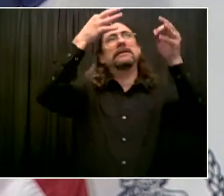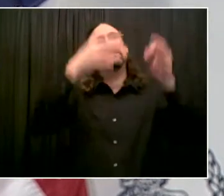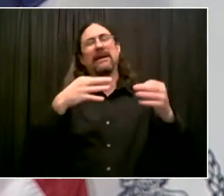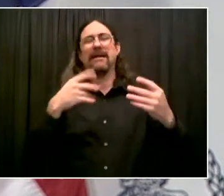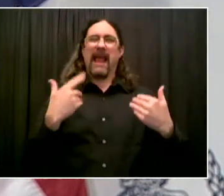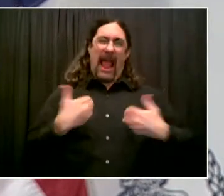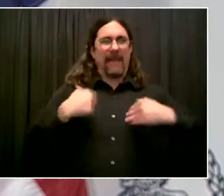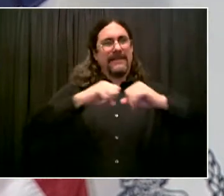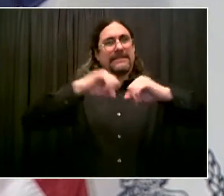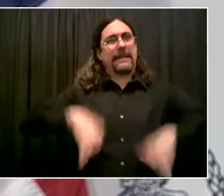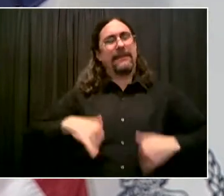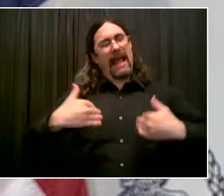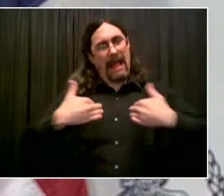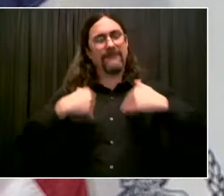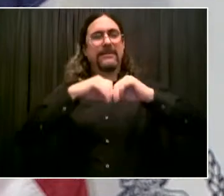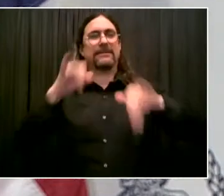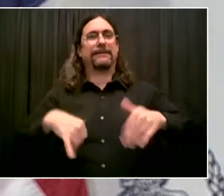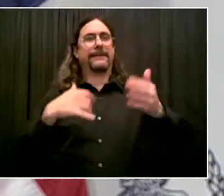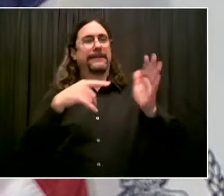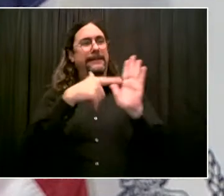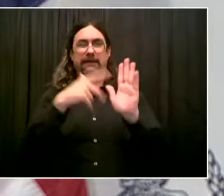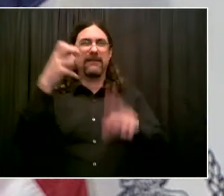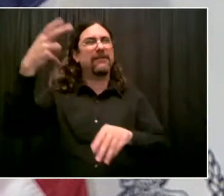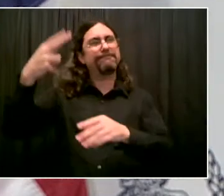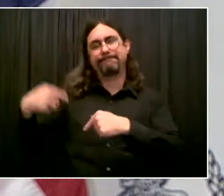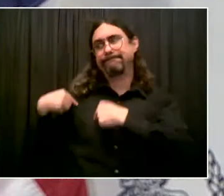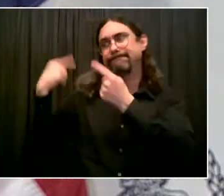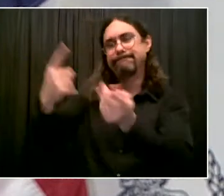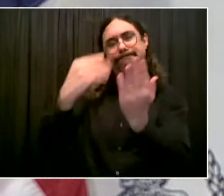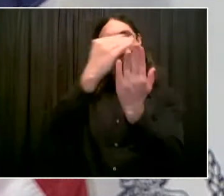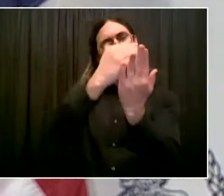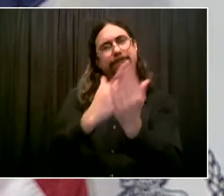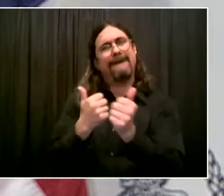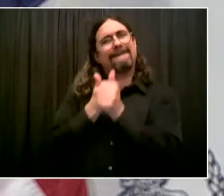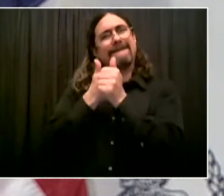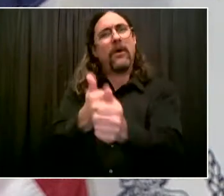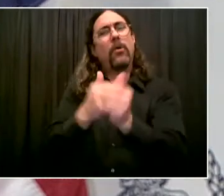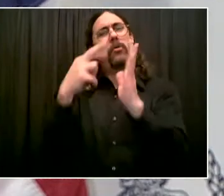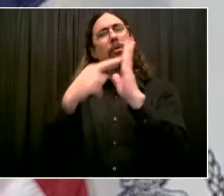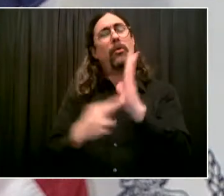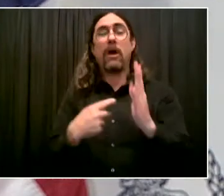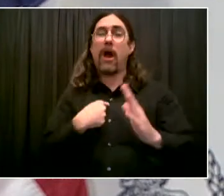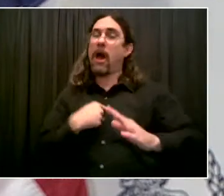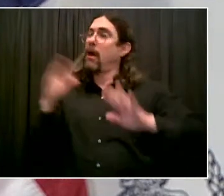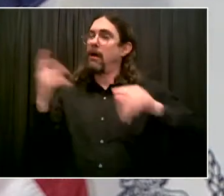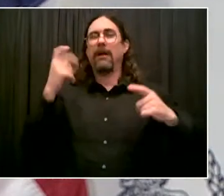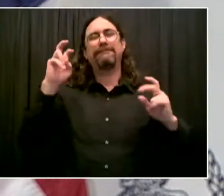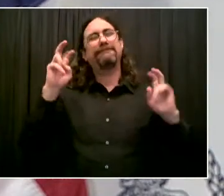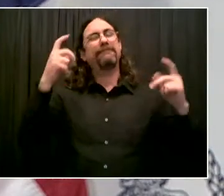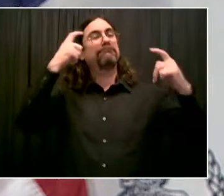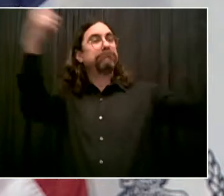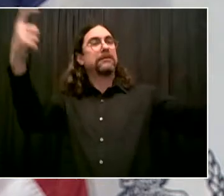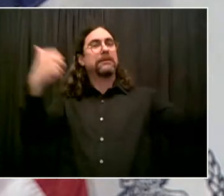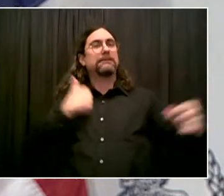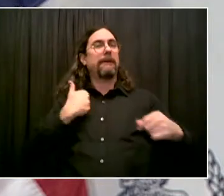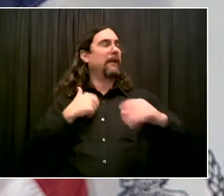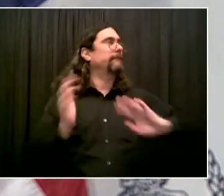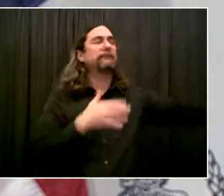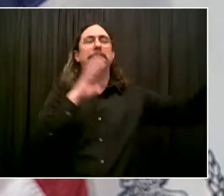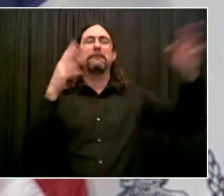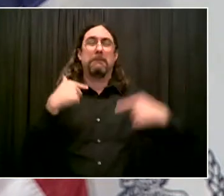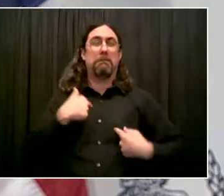STRUCTURES WE